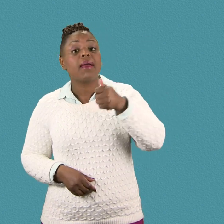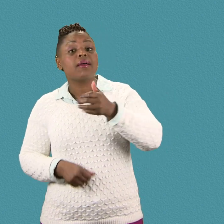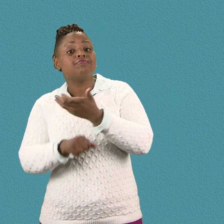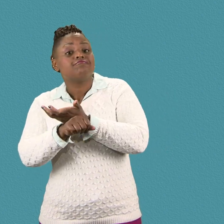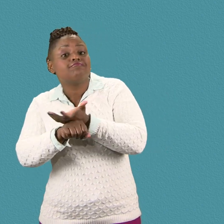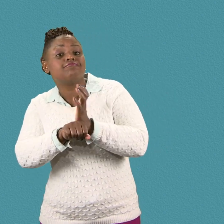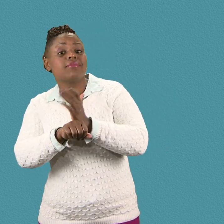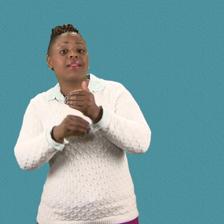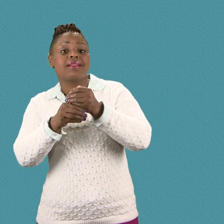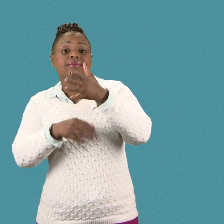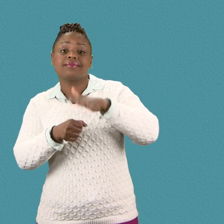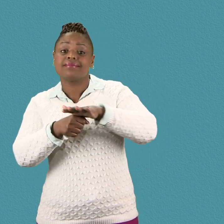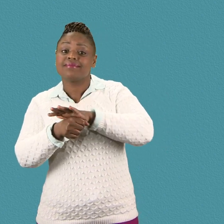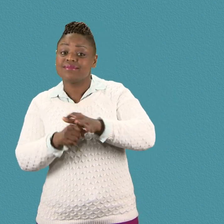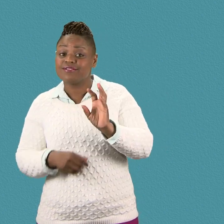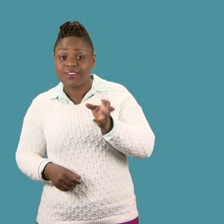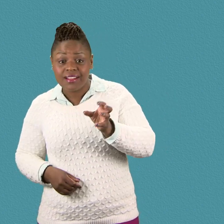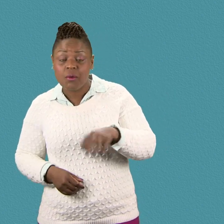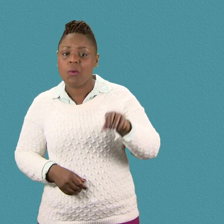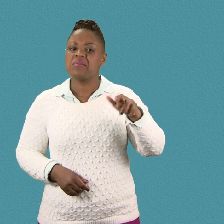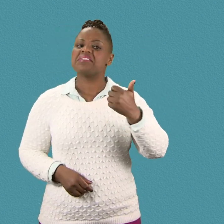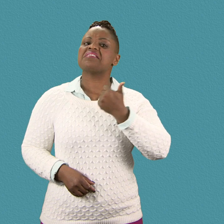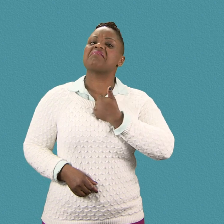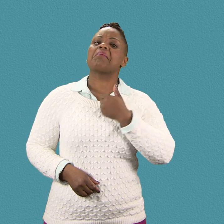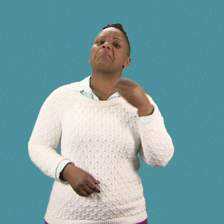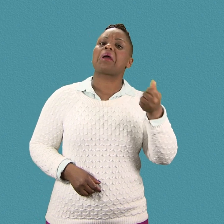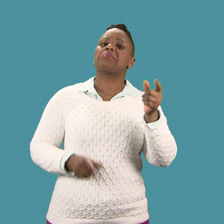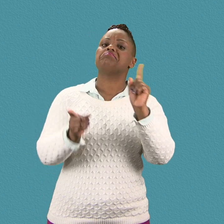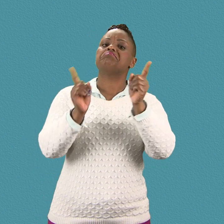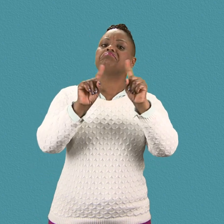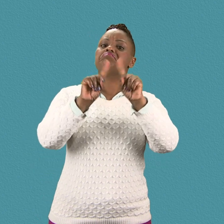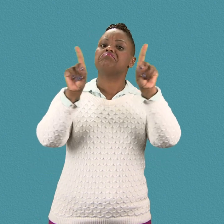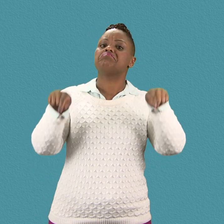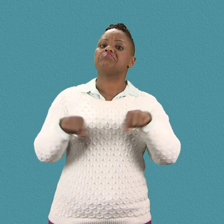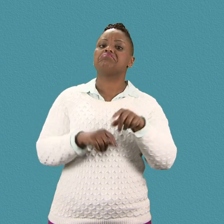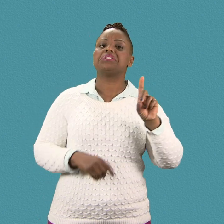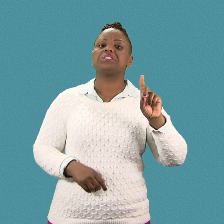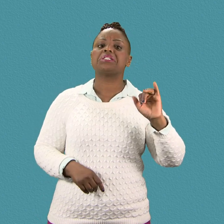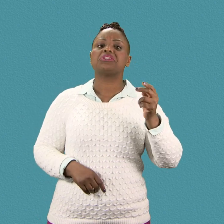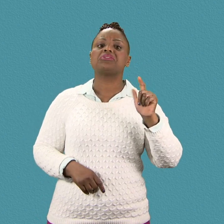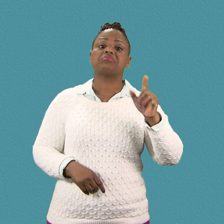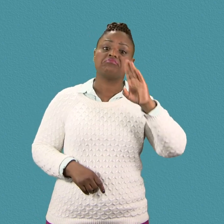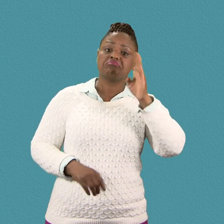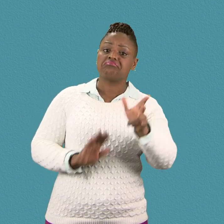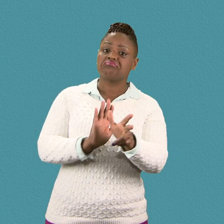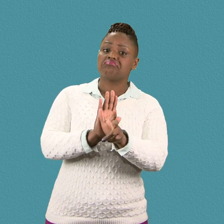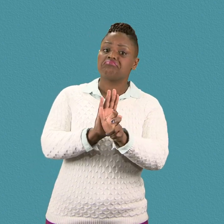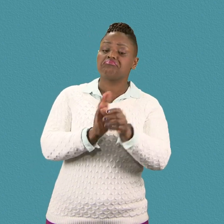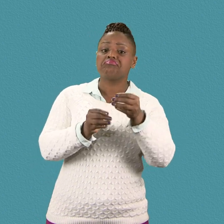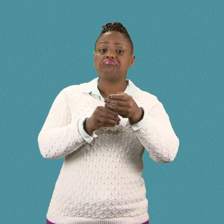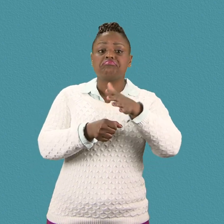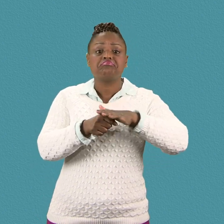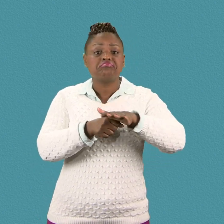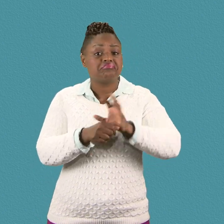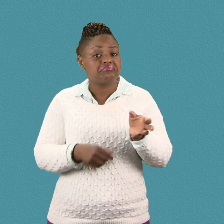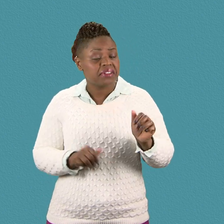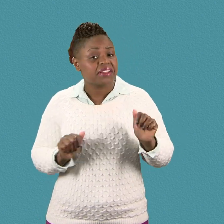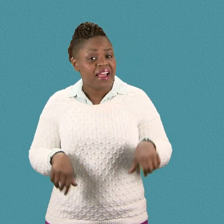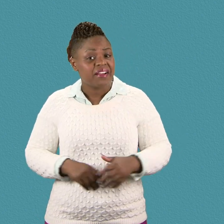Others pay for satellite service including those channels. And some purchase a digital antenna to directly receive over-the-air broadcasts